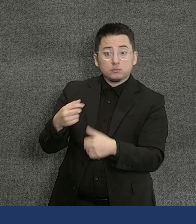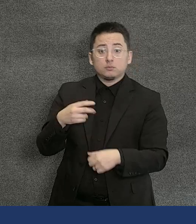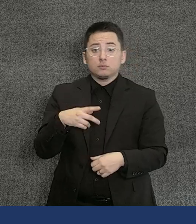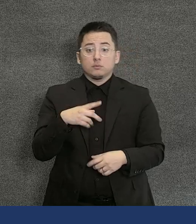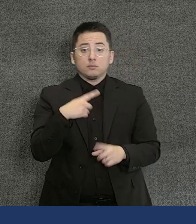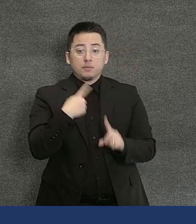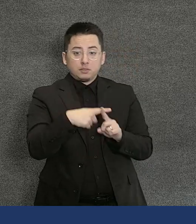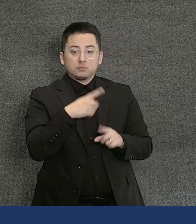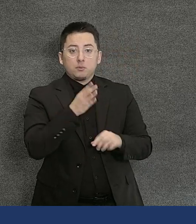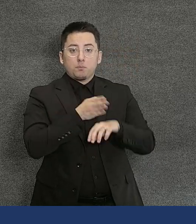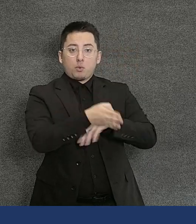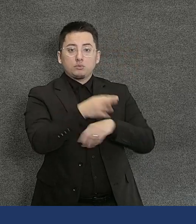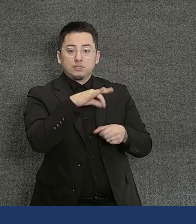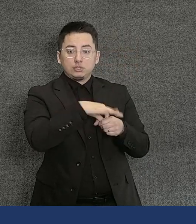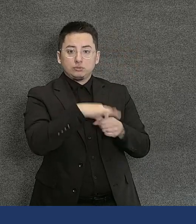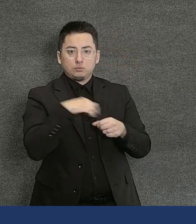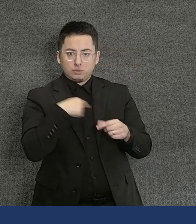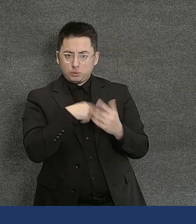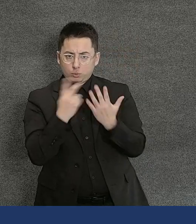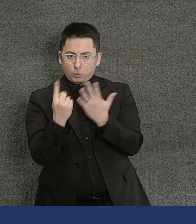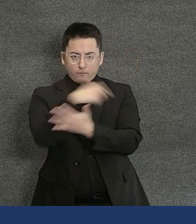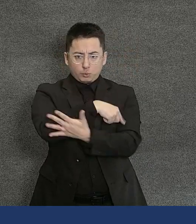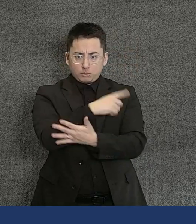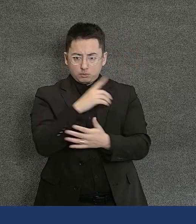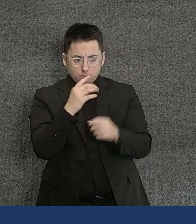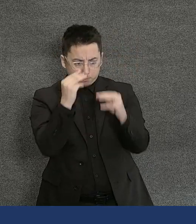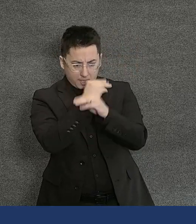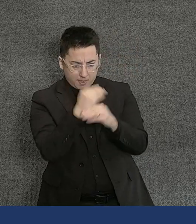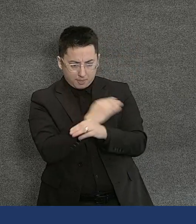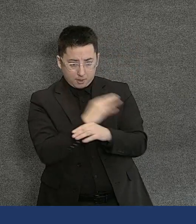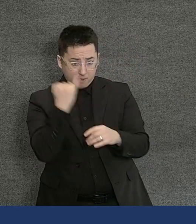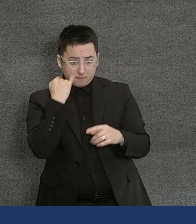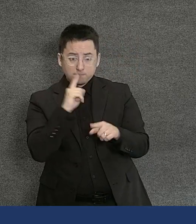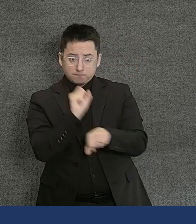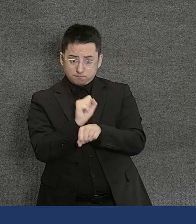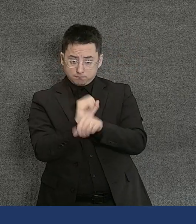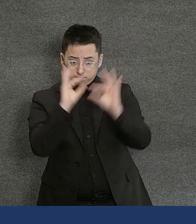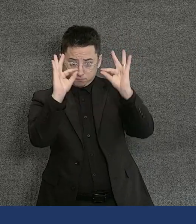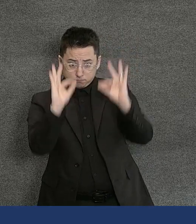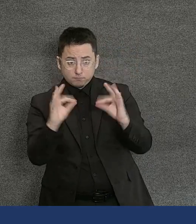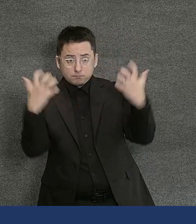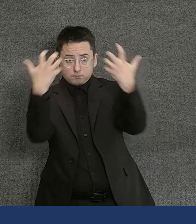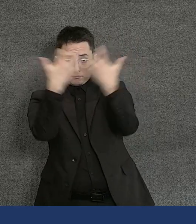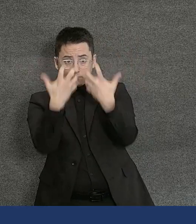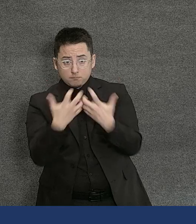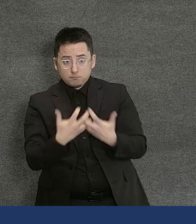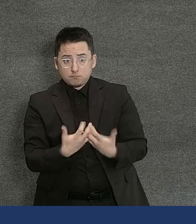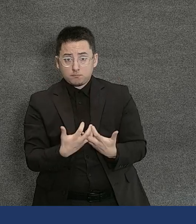to make sure that the math lines up, that the numbers add up, that everything ties together. We check the work.